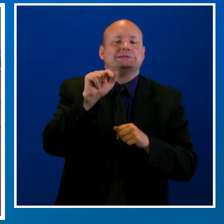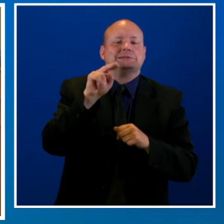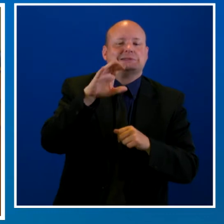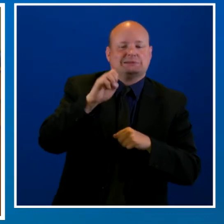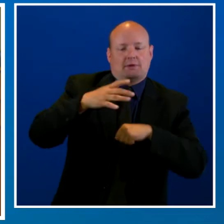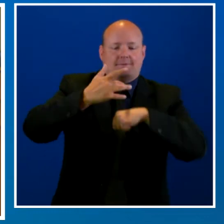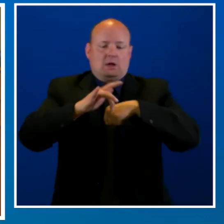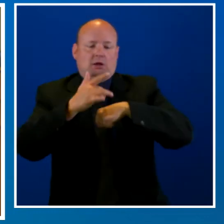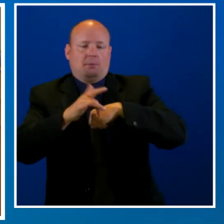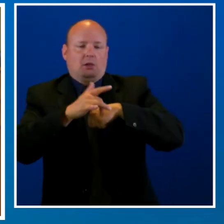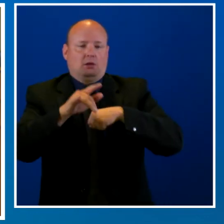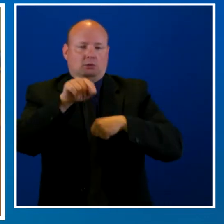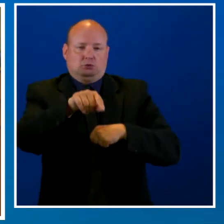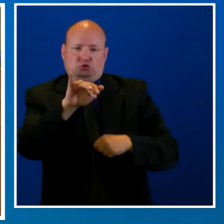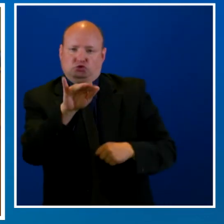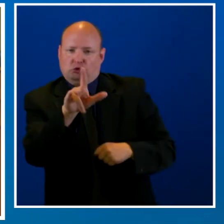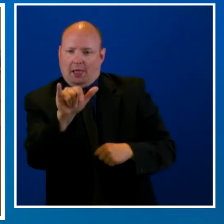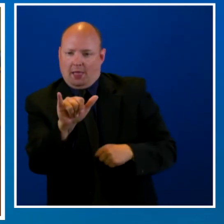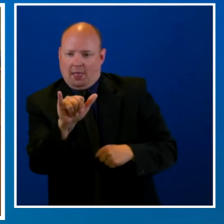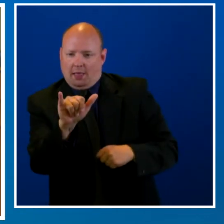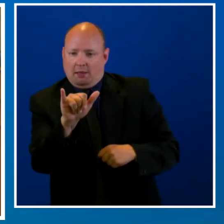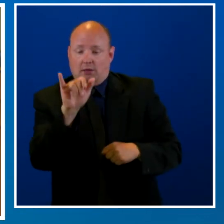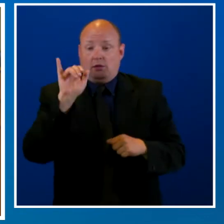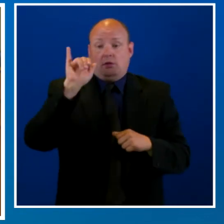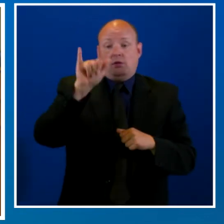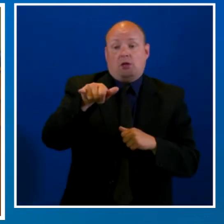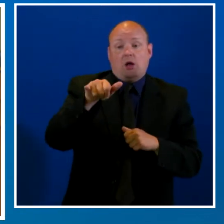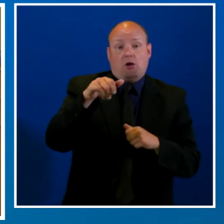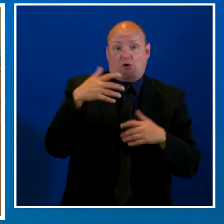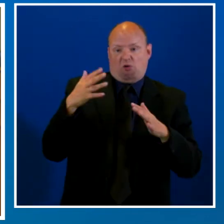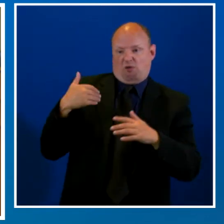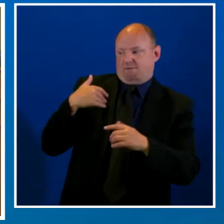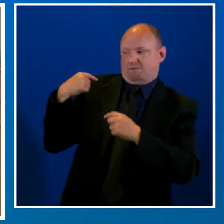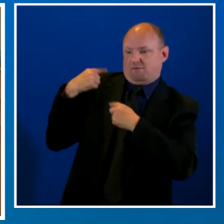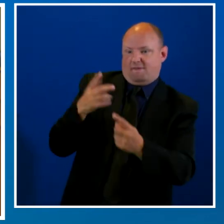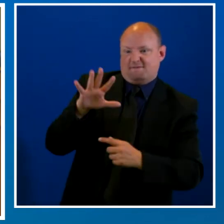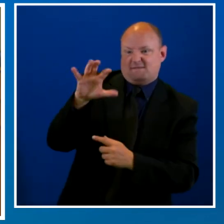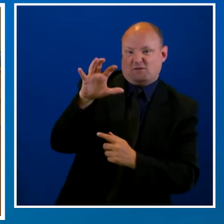This is in addition to the $500 million previously released by